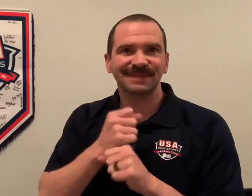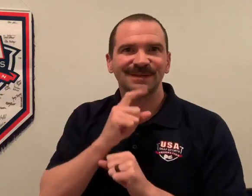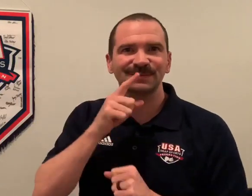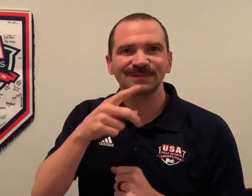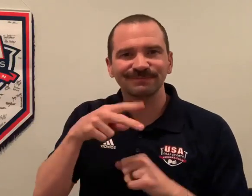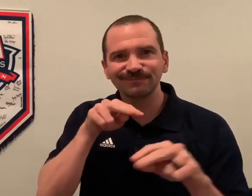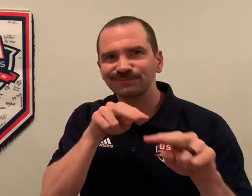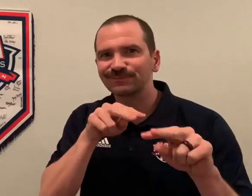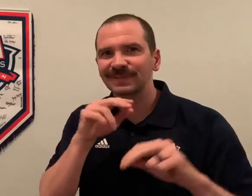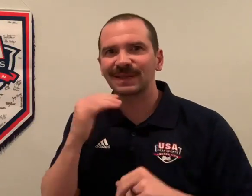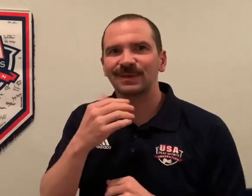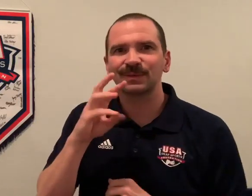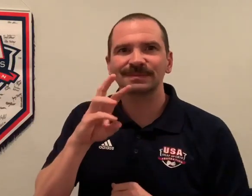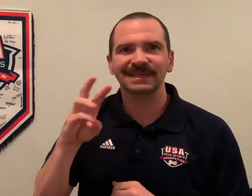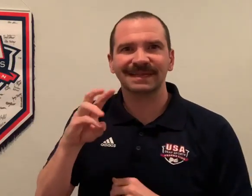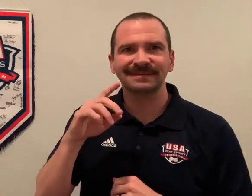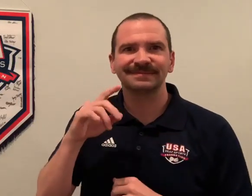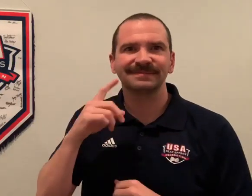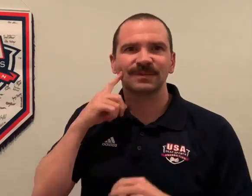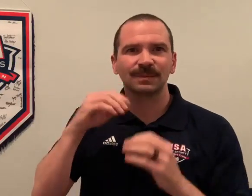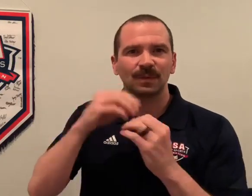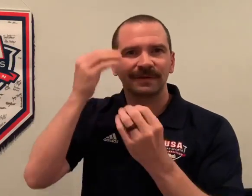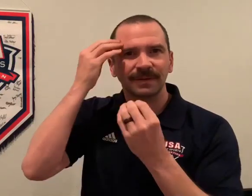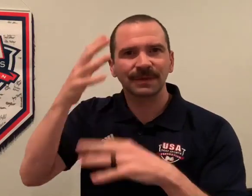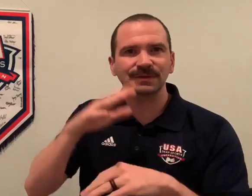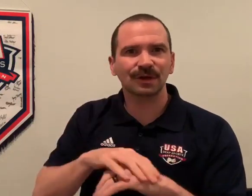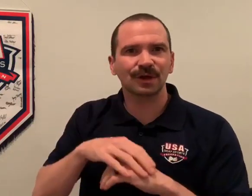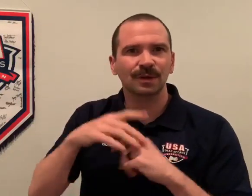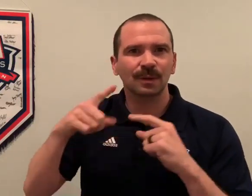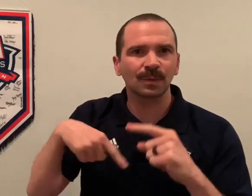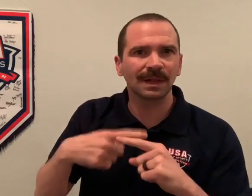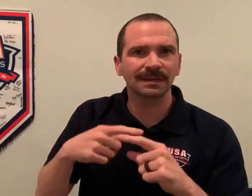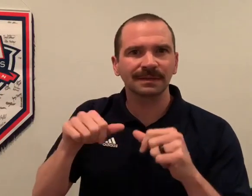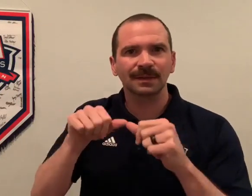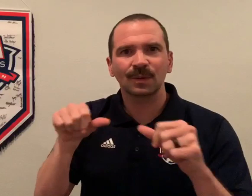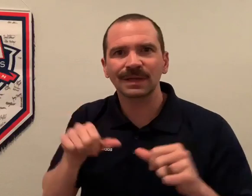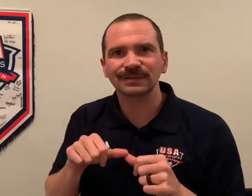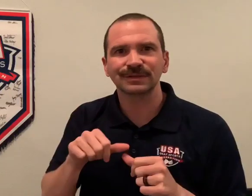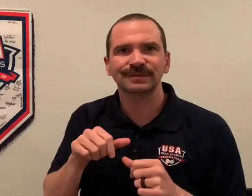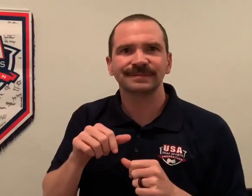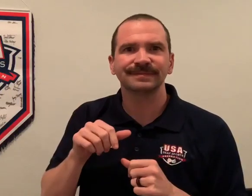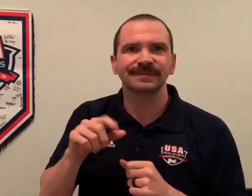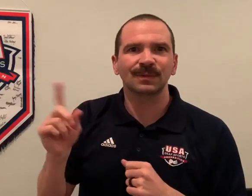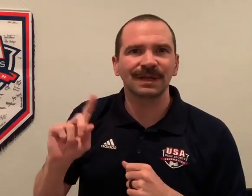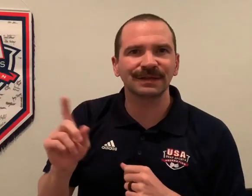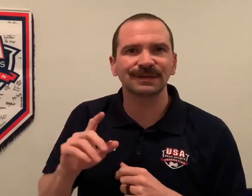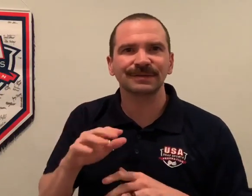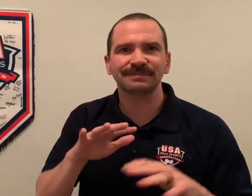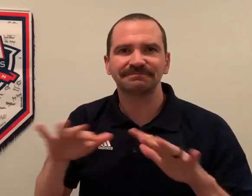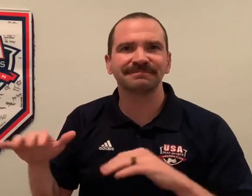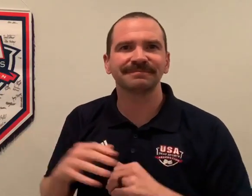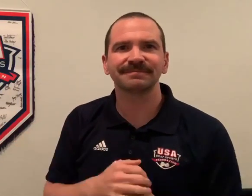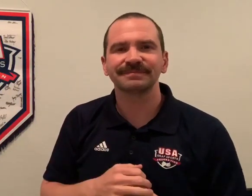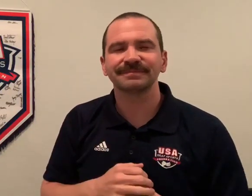so make sure to keep an eye on our website for information on the time and location of these events.